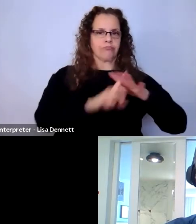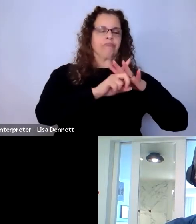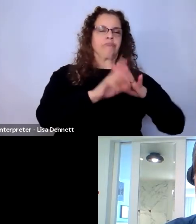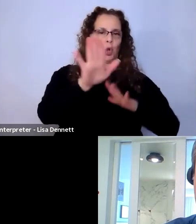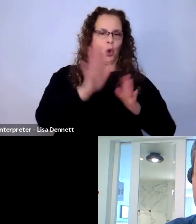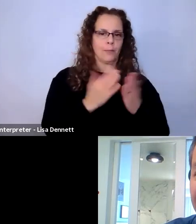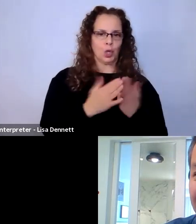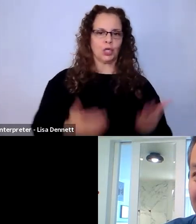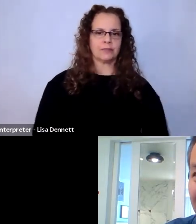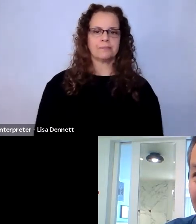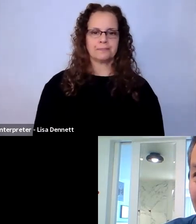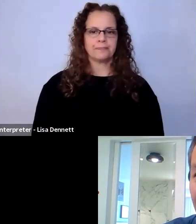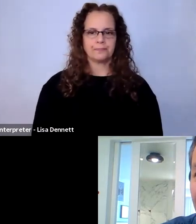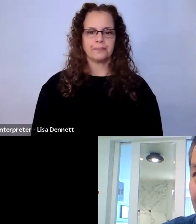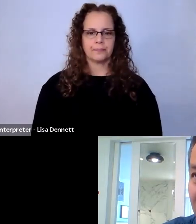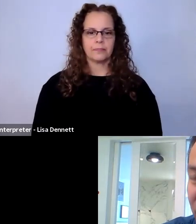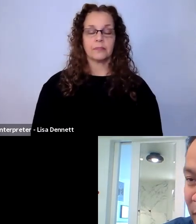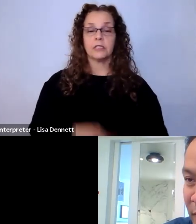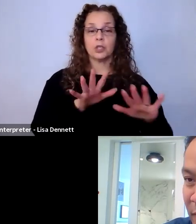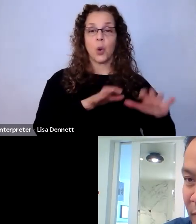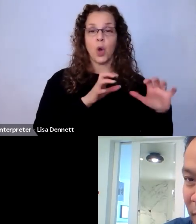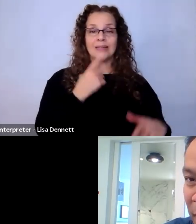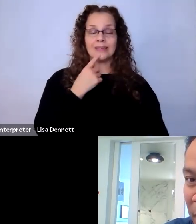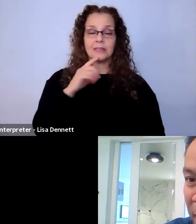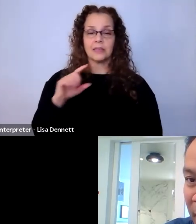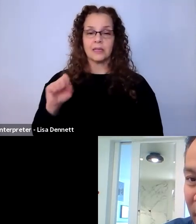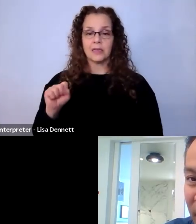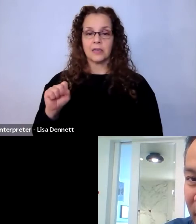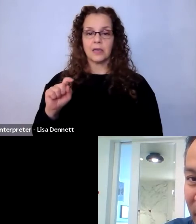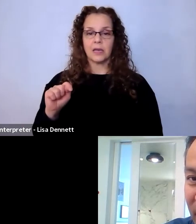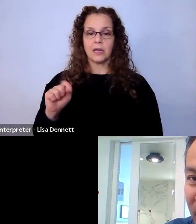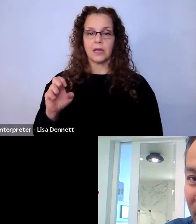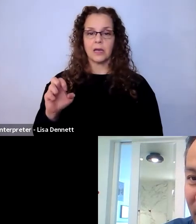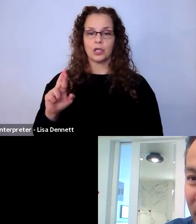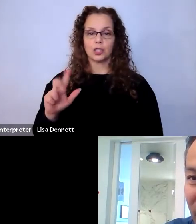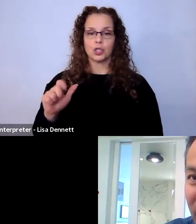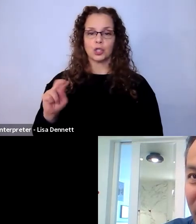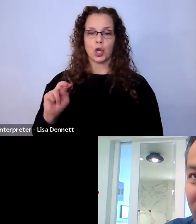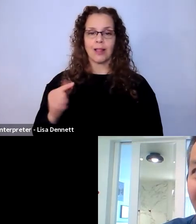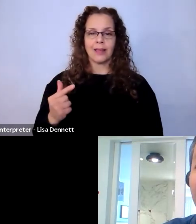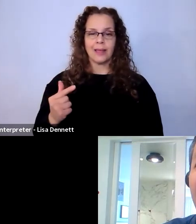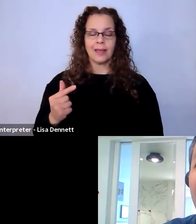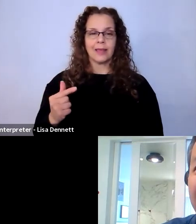Joe Devon: There you go so from the audience we've got sterling baldwin says inclusive components by heaven pickering. Jennison Asuncion: Oh.